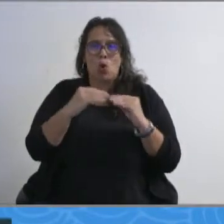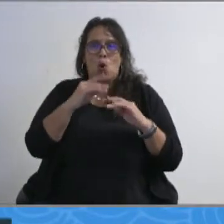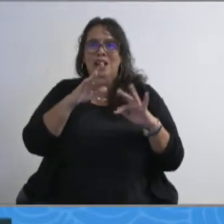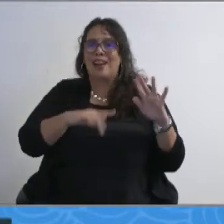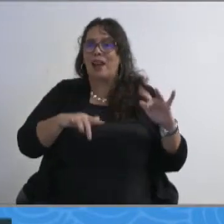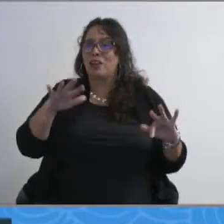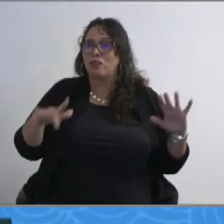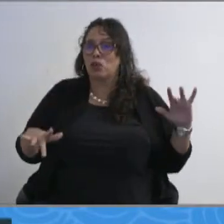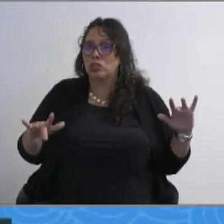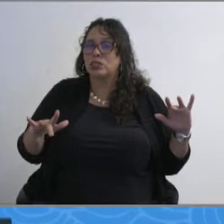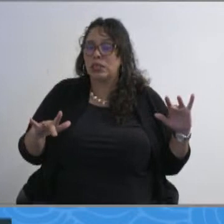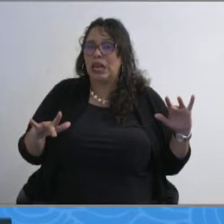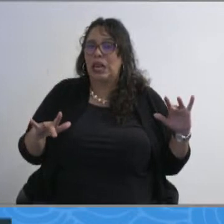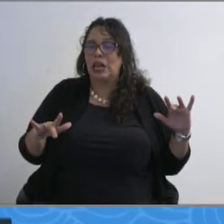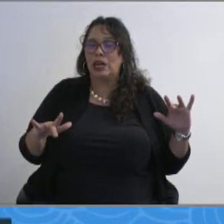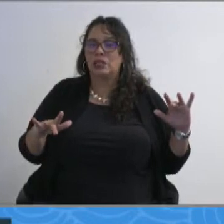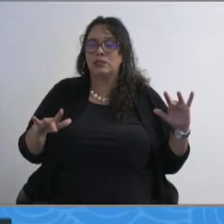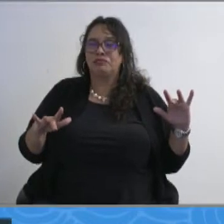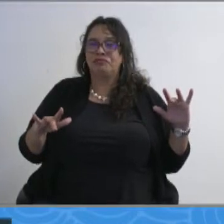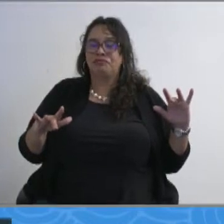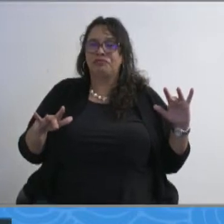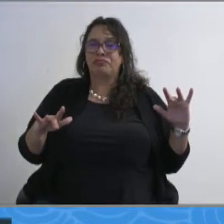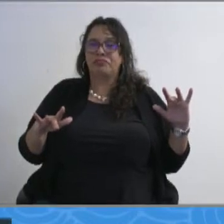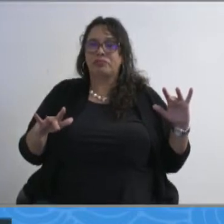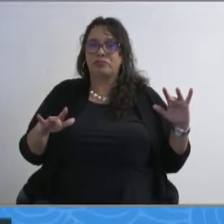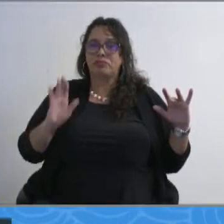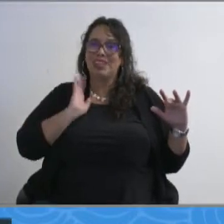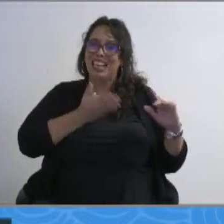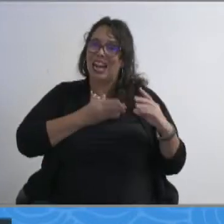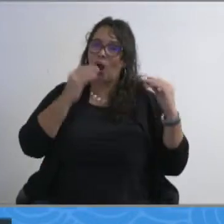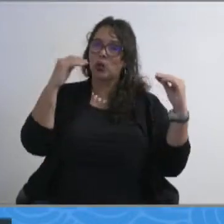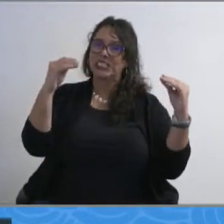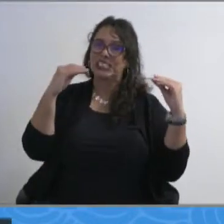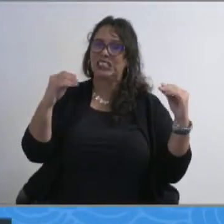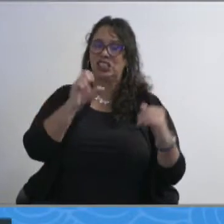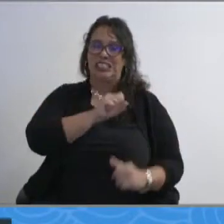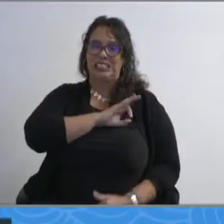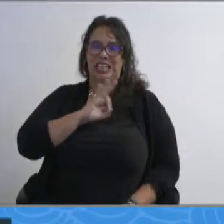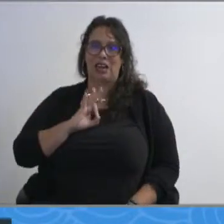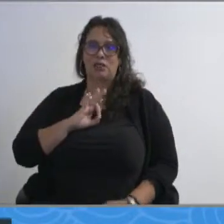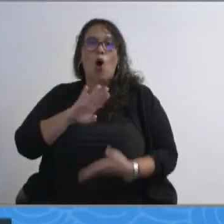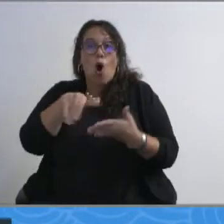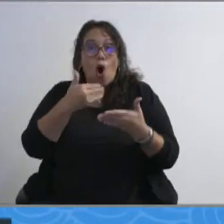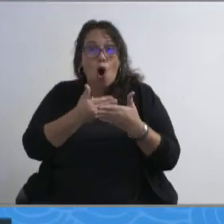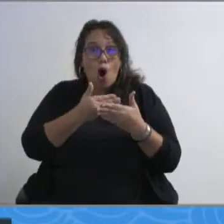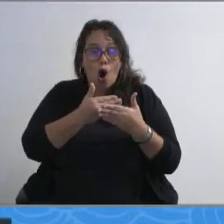in our teaching and staff. All staff, not just teaching force.